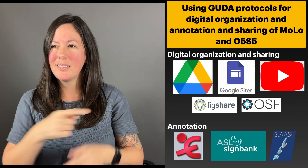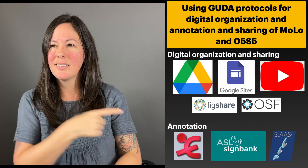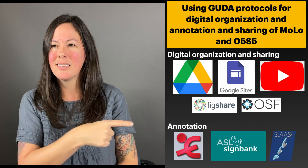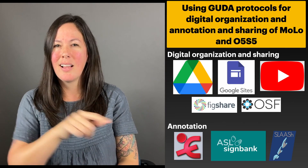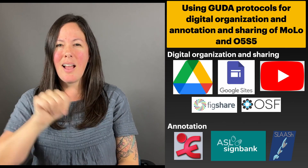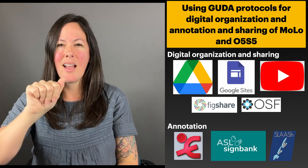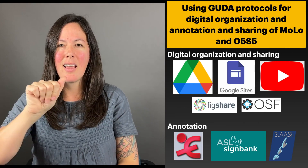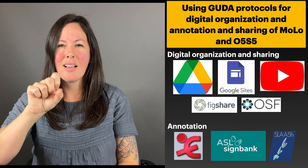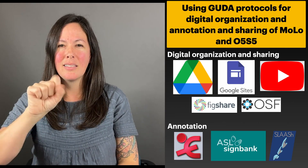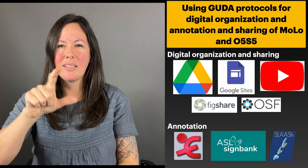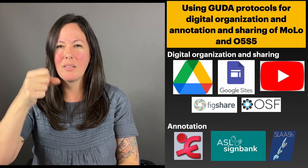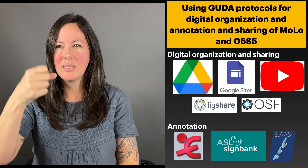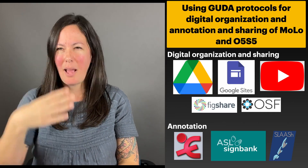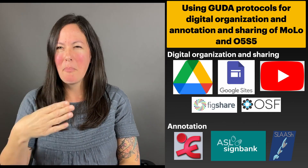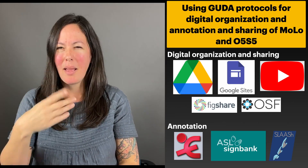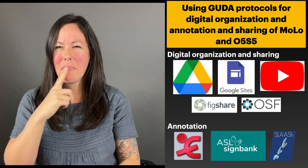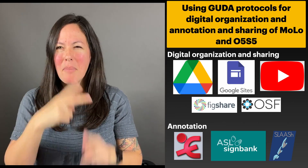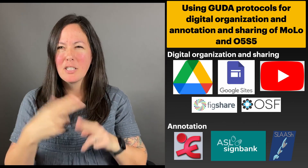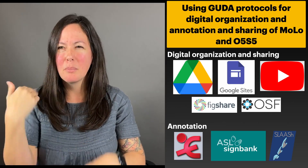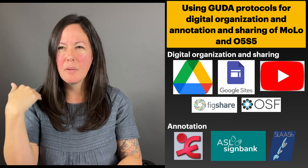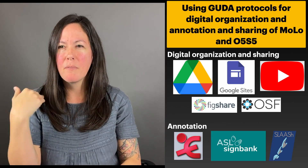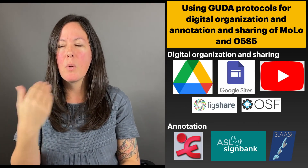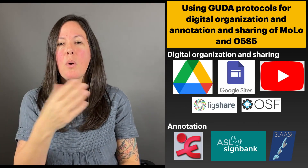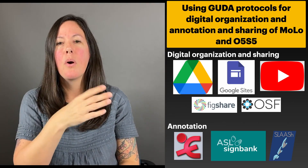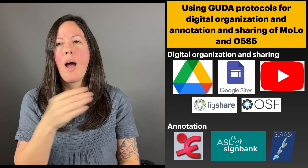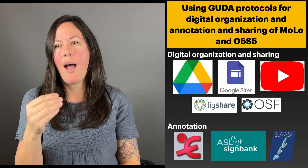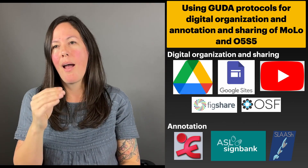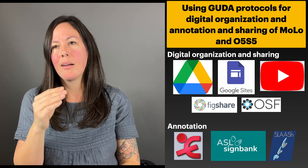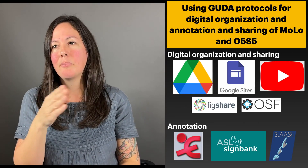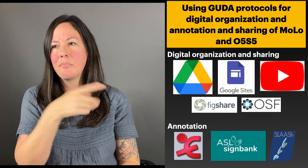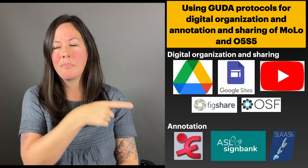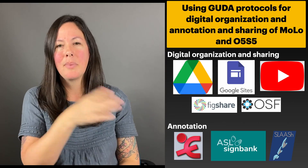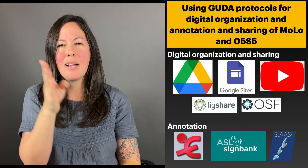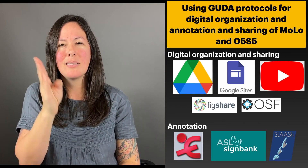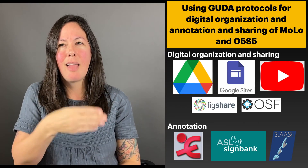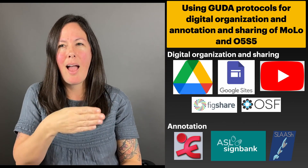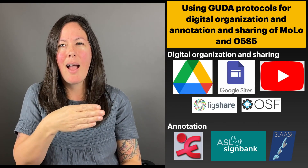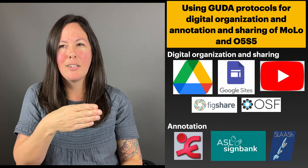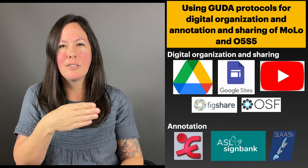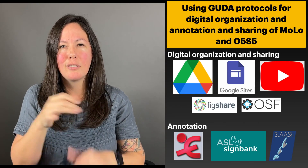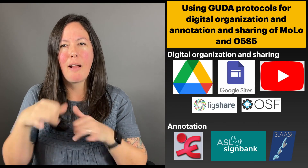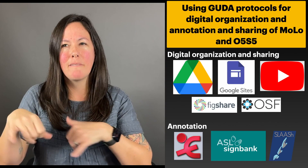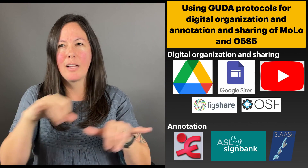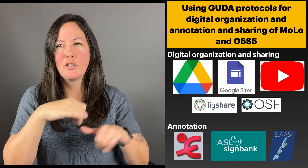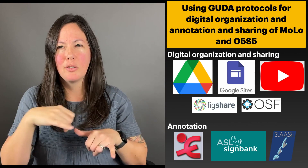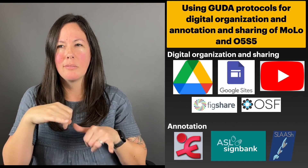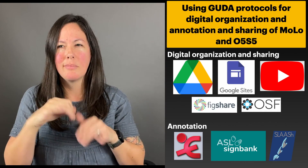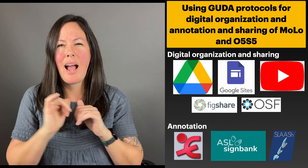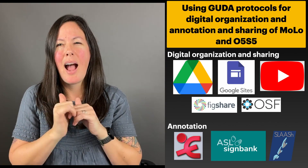software which is a video annotation software and I'm also including a